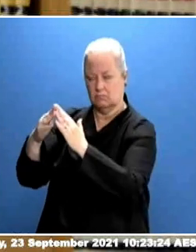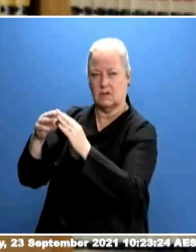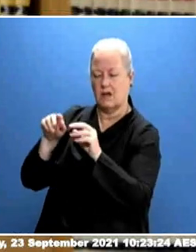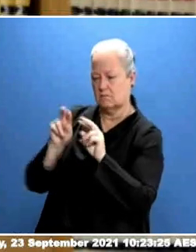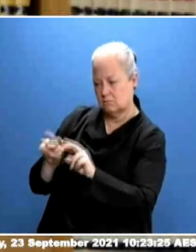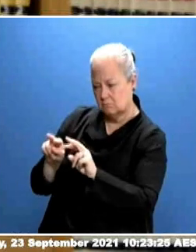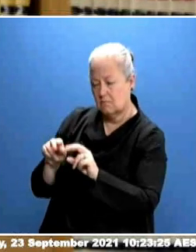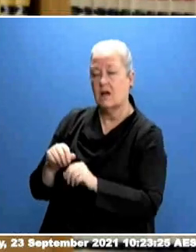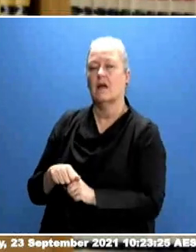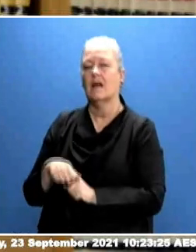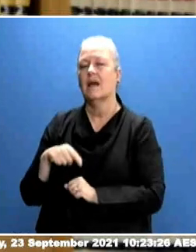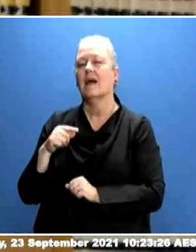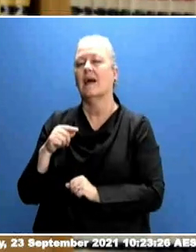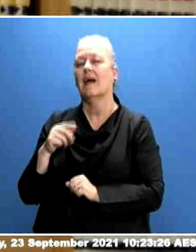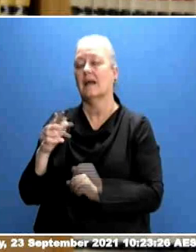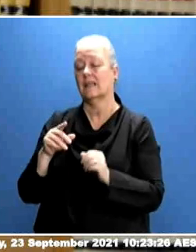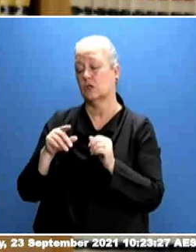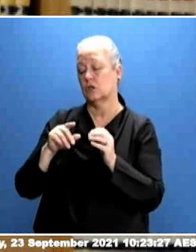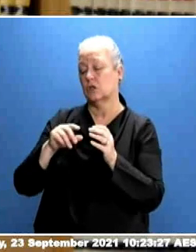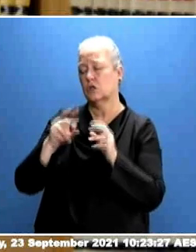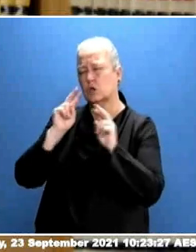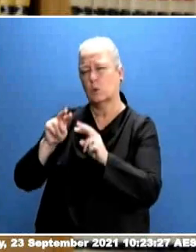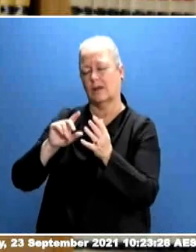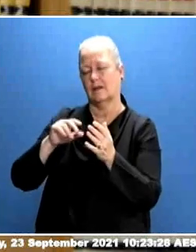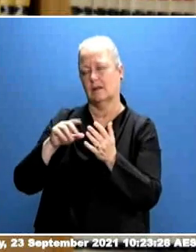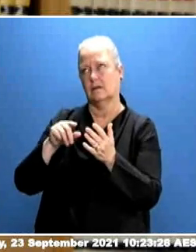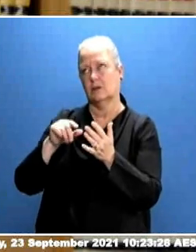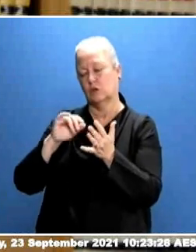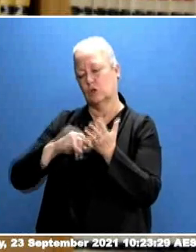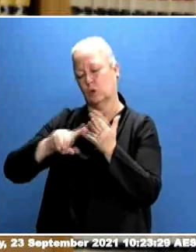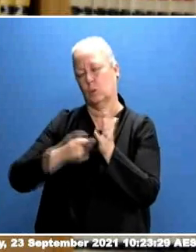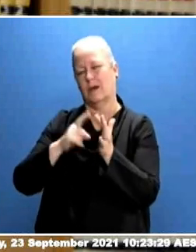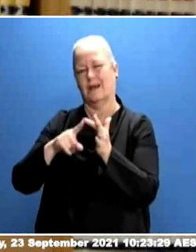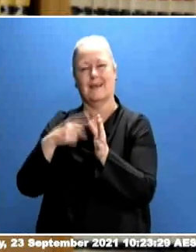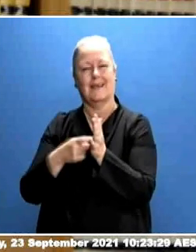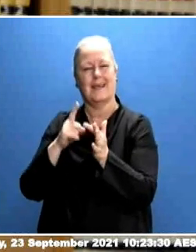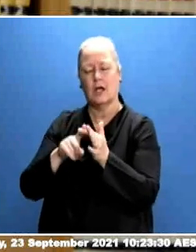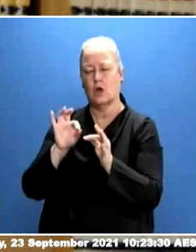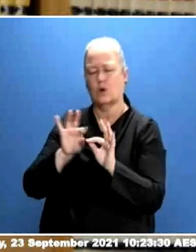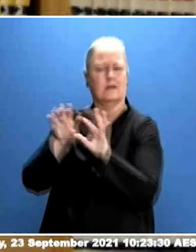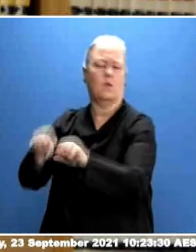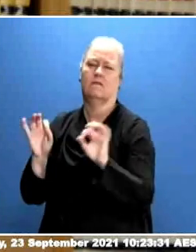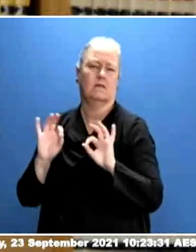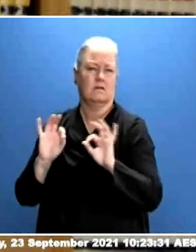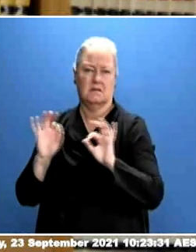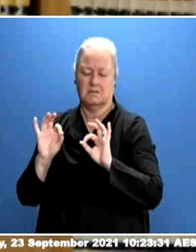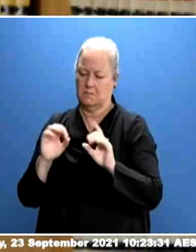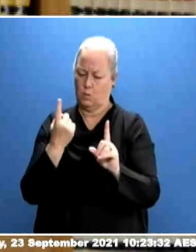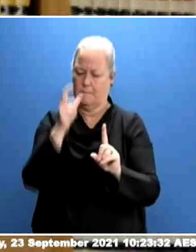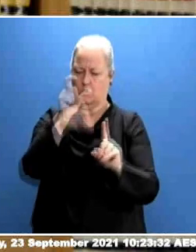Secure Care doesn't take over that case management role and so we're able to continue to collaborate with that case manager.